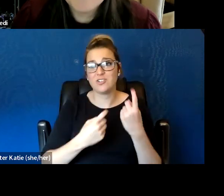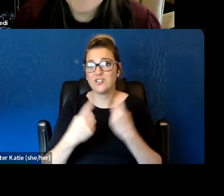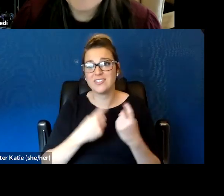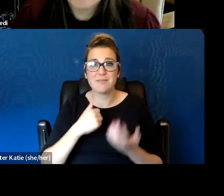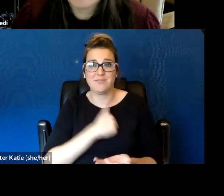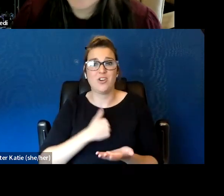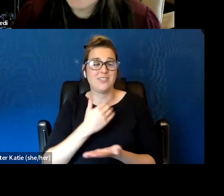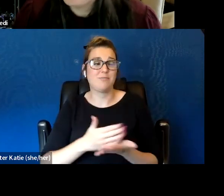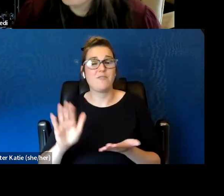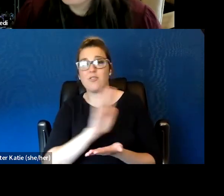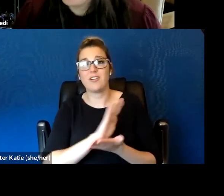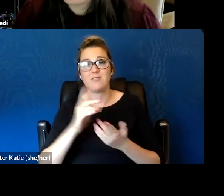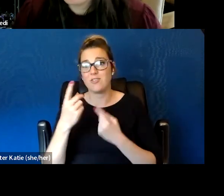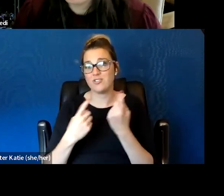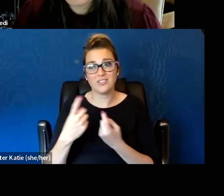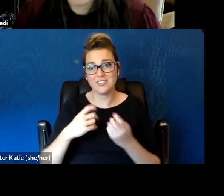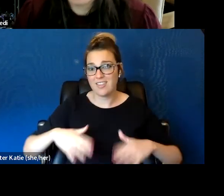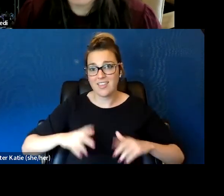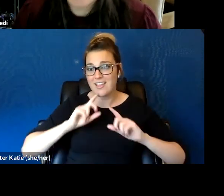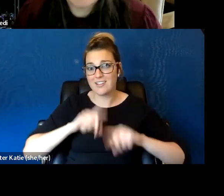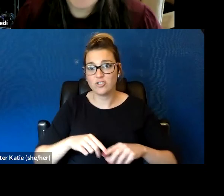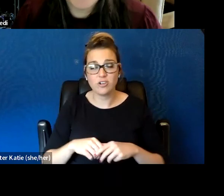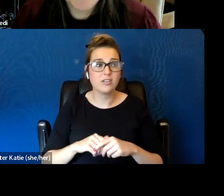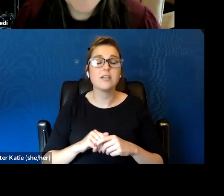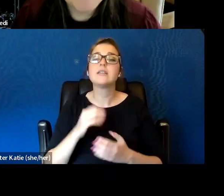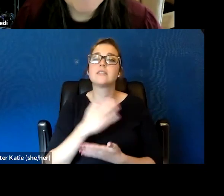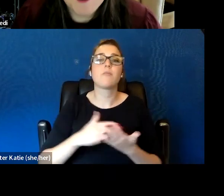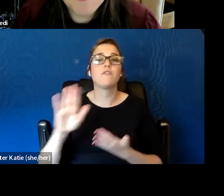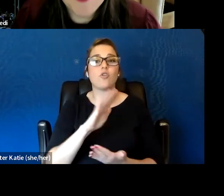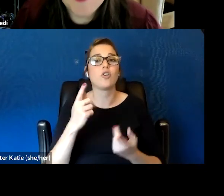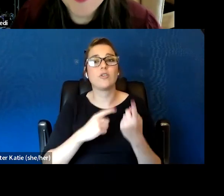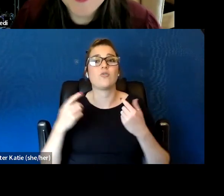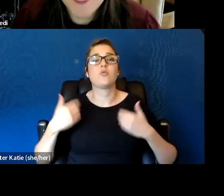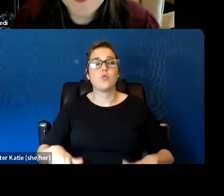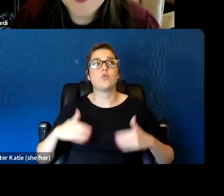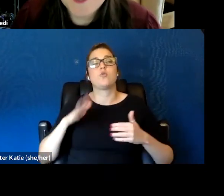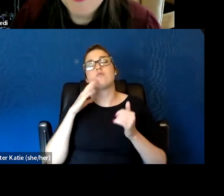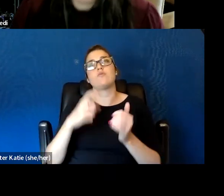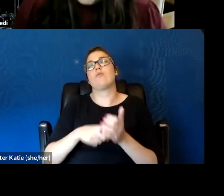some of them it's because they are really big questions that would require about 30 minutes to answer.